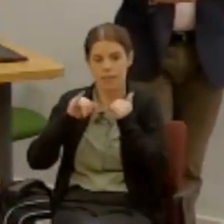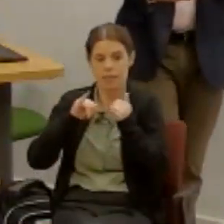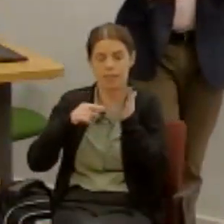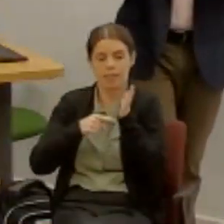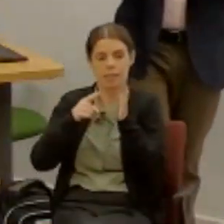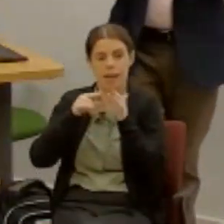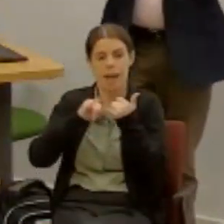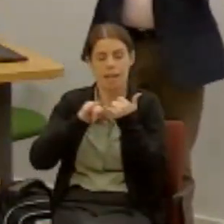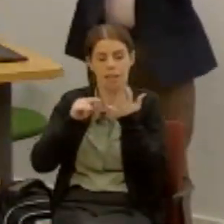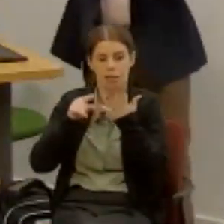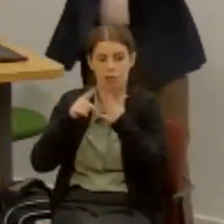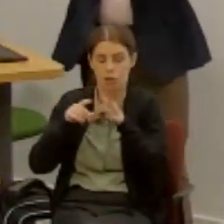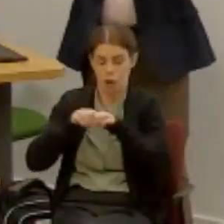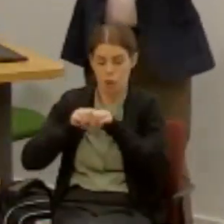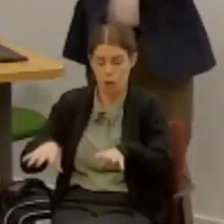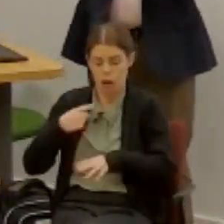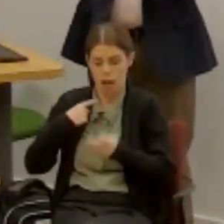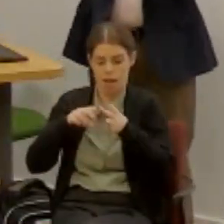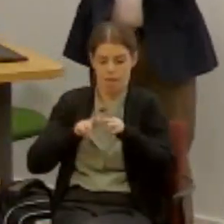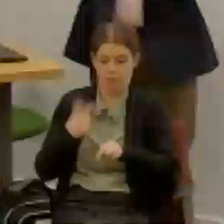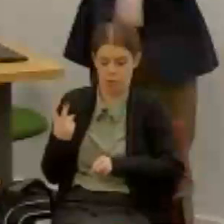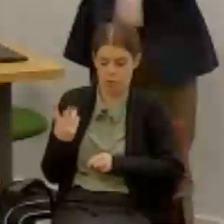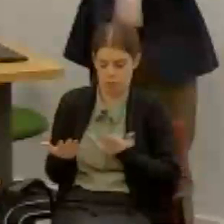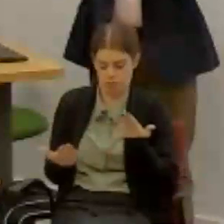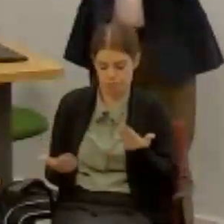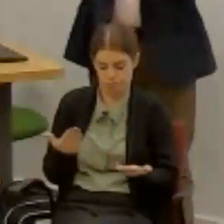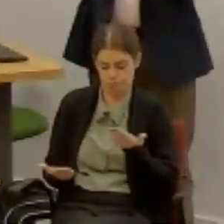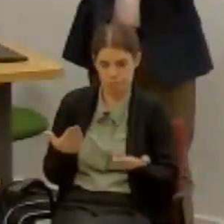say, and if I were to put those 2 brain slices down in front of colleagues and pathologists,